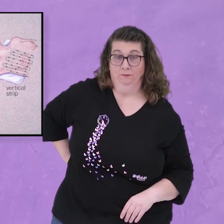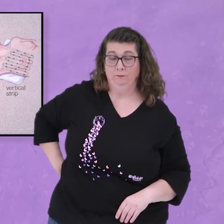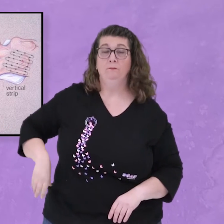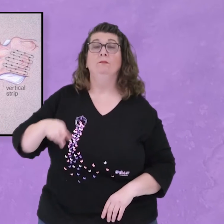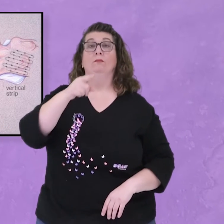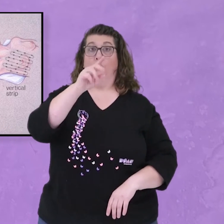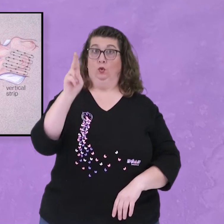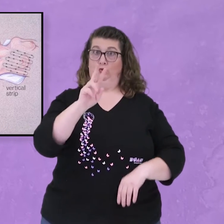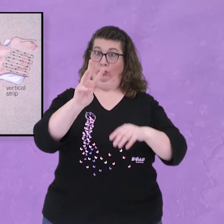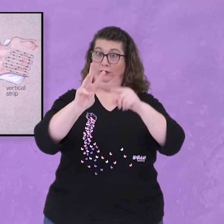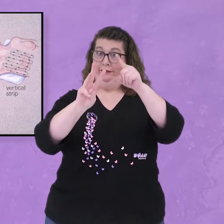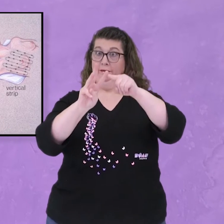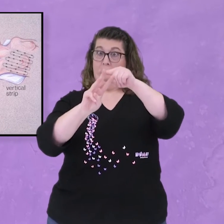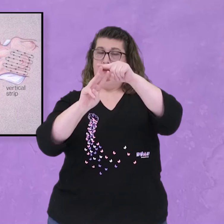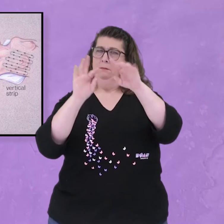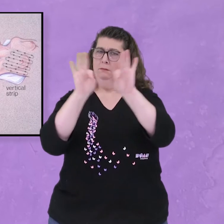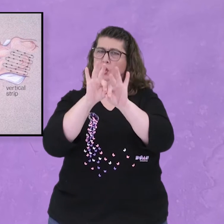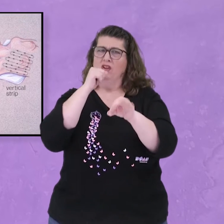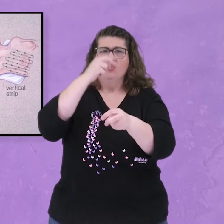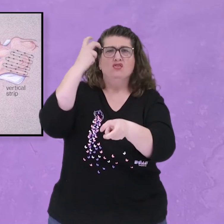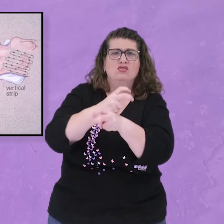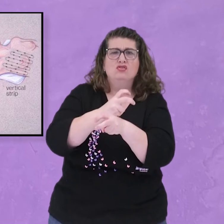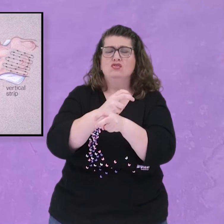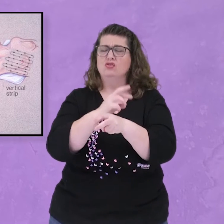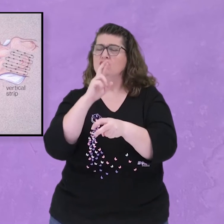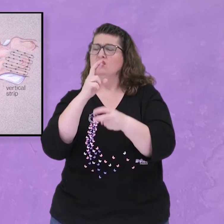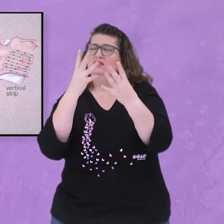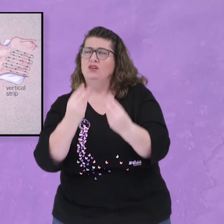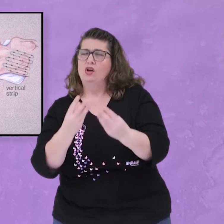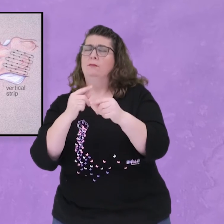Using your three middle fingers on your right hand